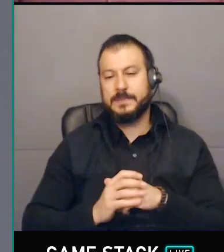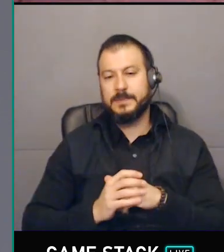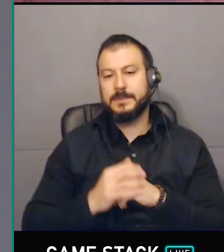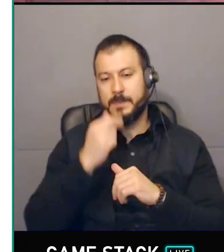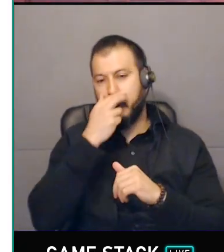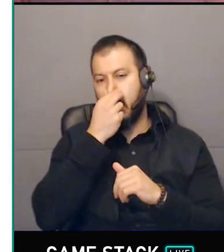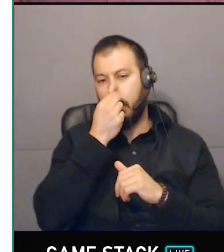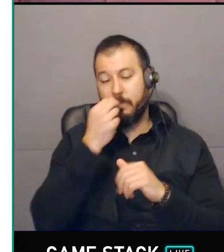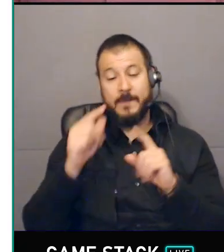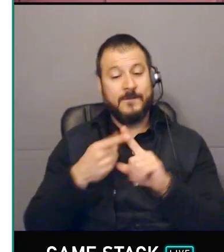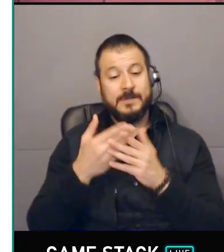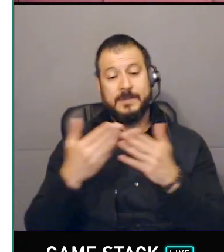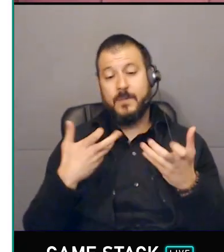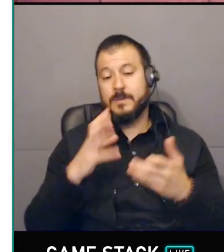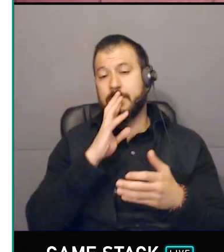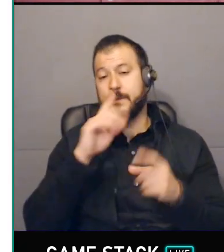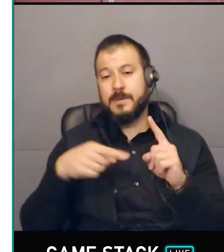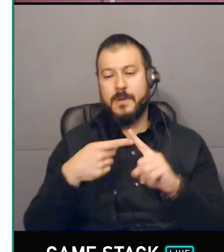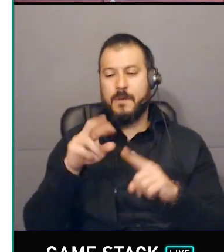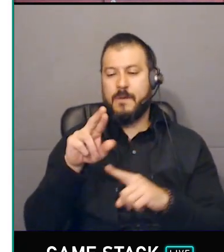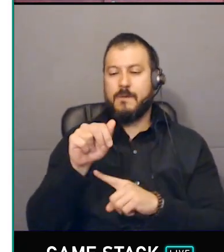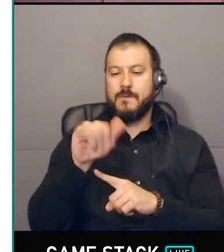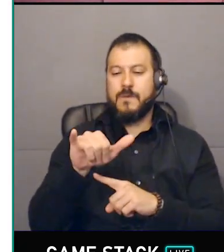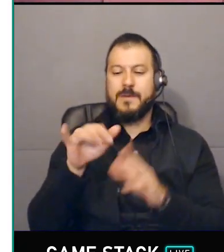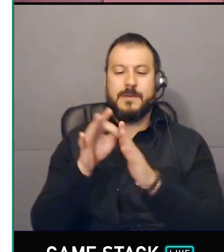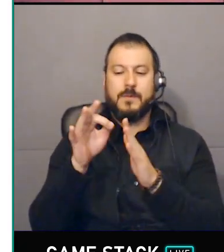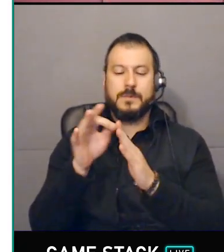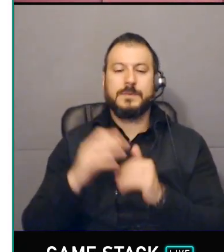So the first thing I want to talk about is ray count.